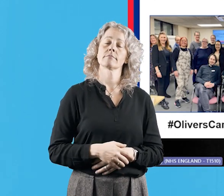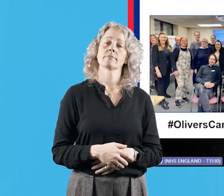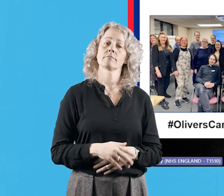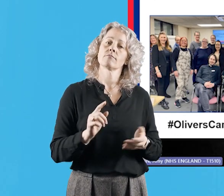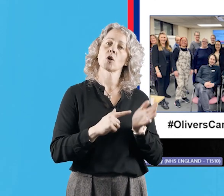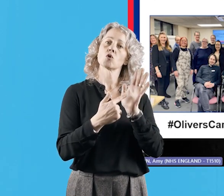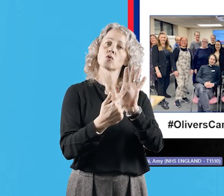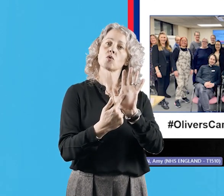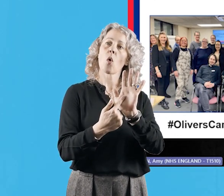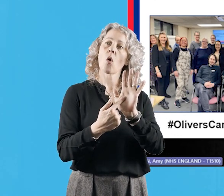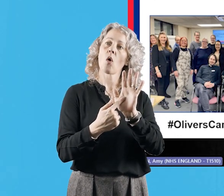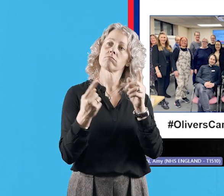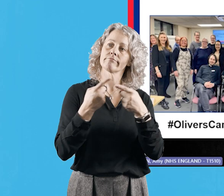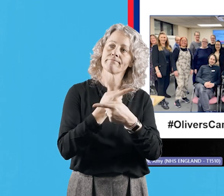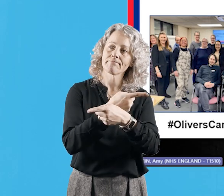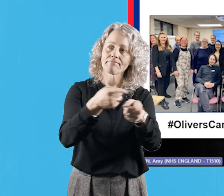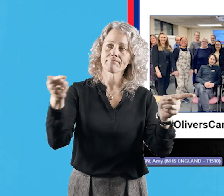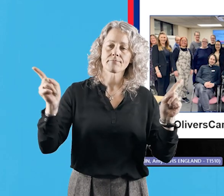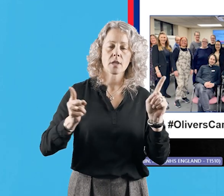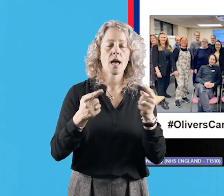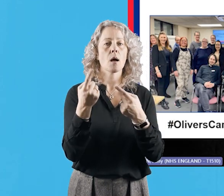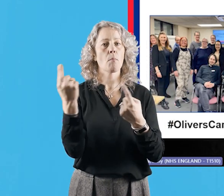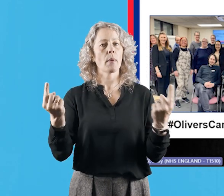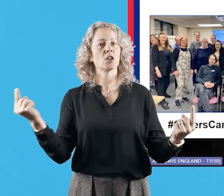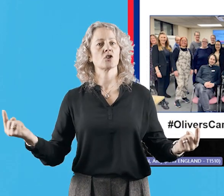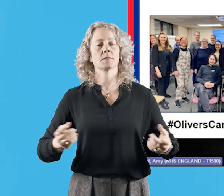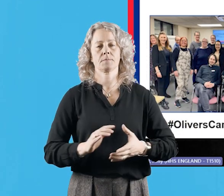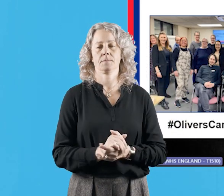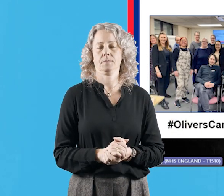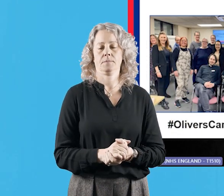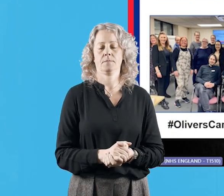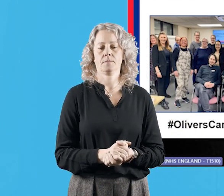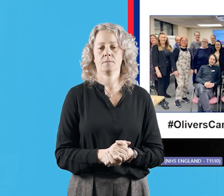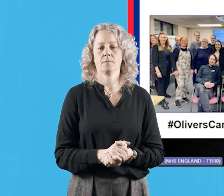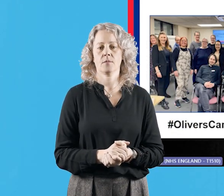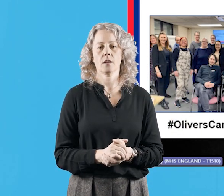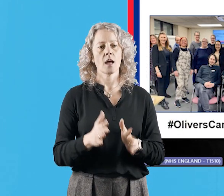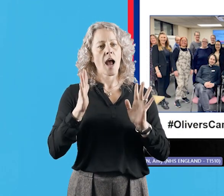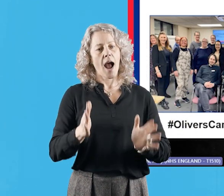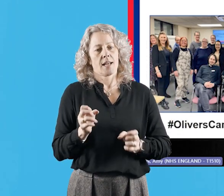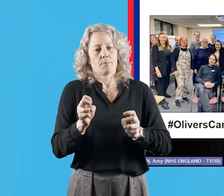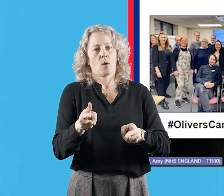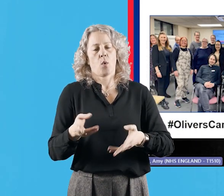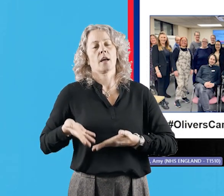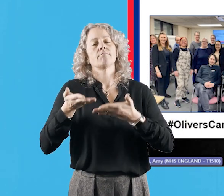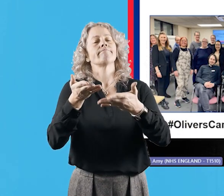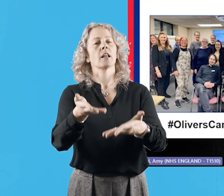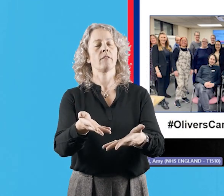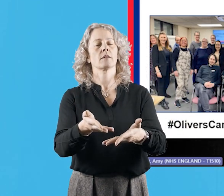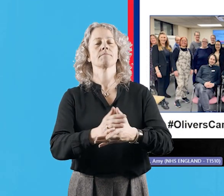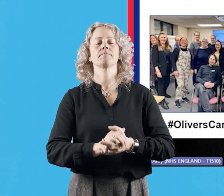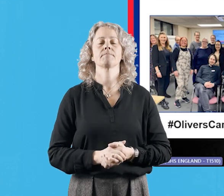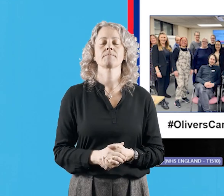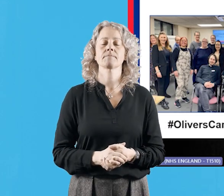are reflective of their population. So whichever way we went around the circle, this has to be the